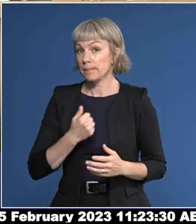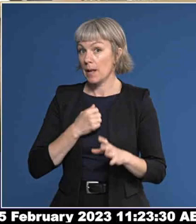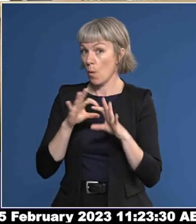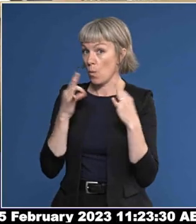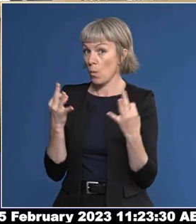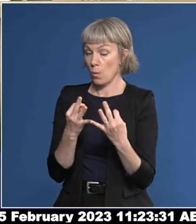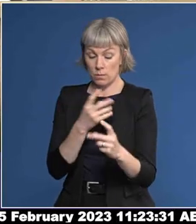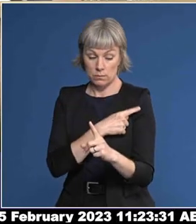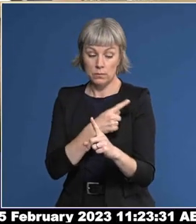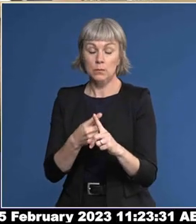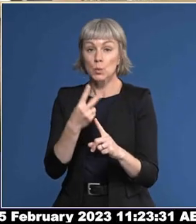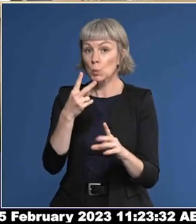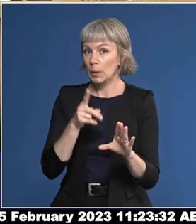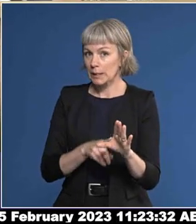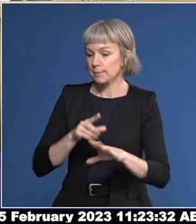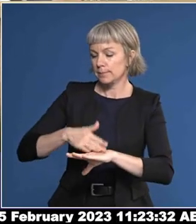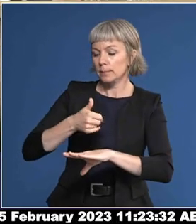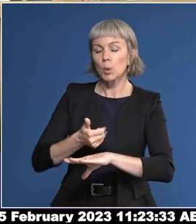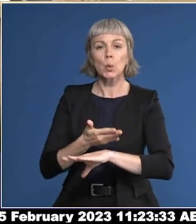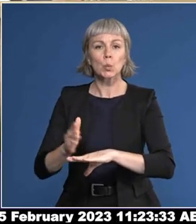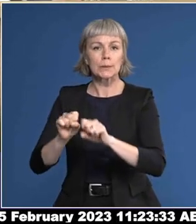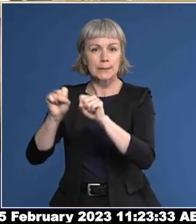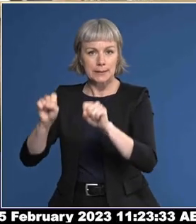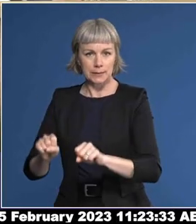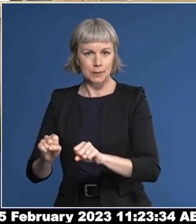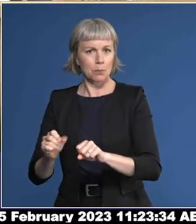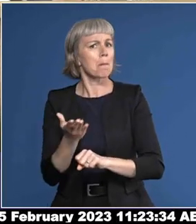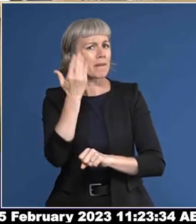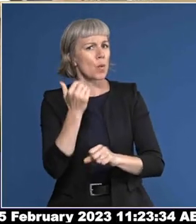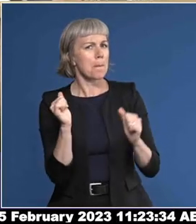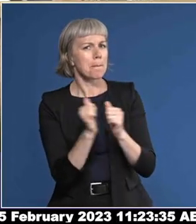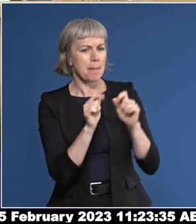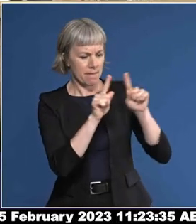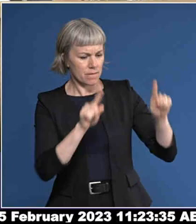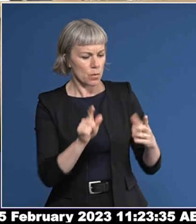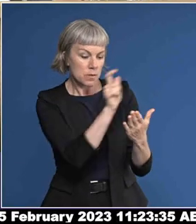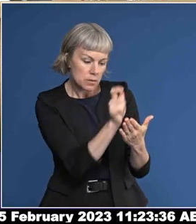across the organisation to move away from paper based, because we found that was inefficient use of people's time.